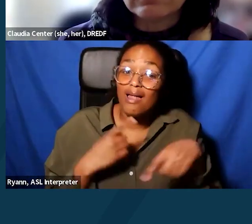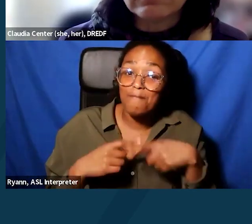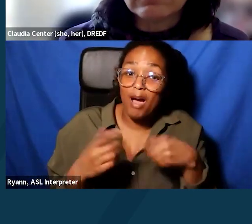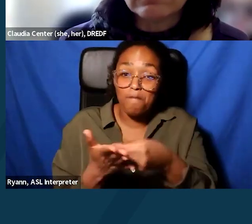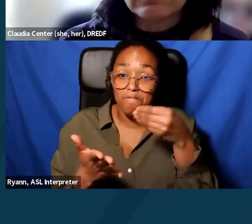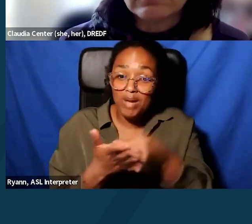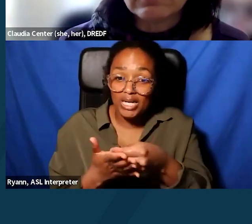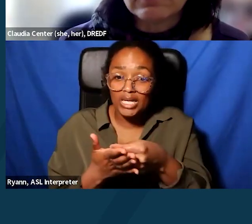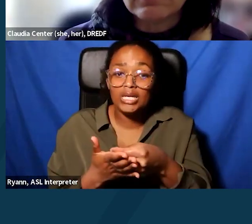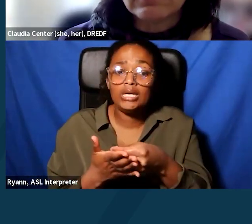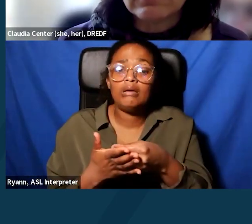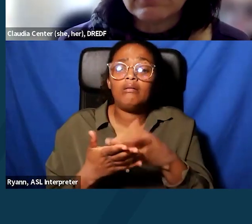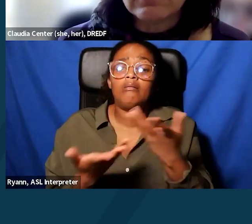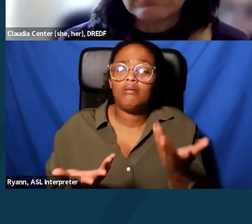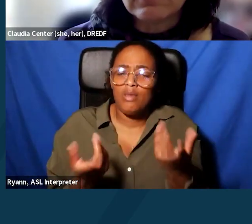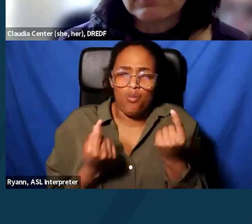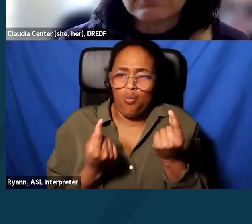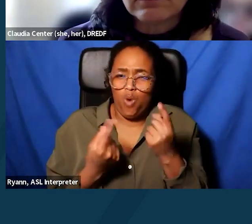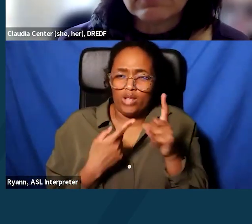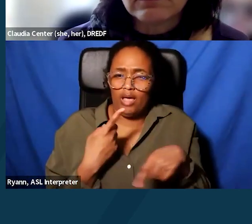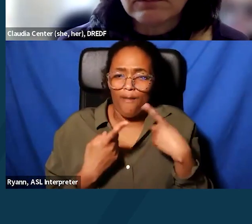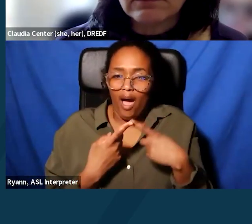It's about keeping people with disabilities institutionalized